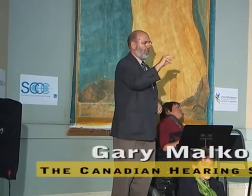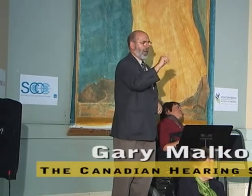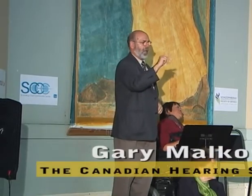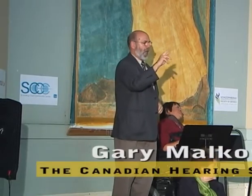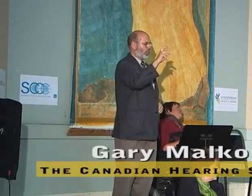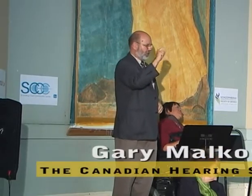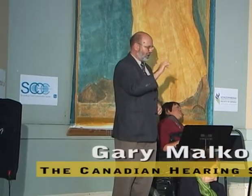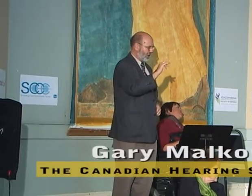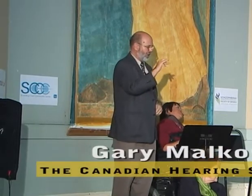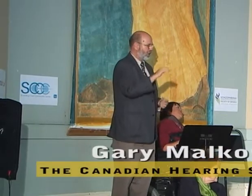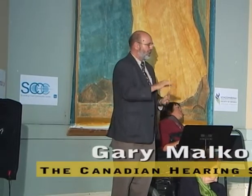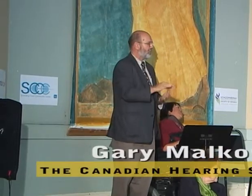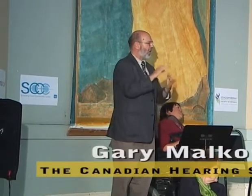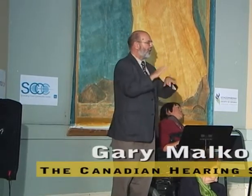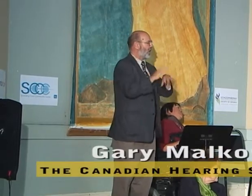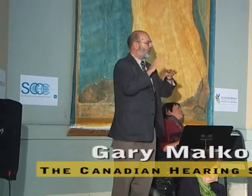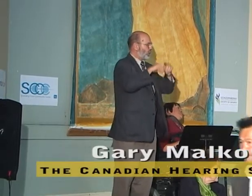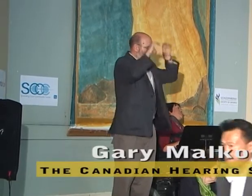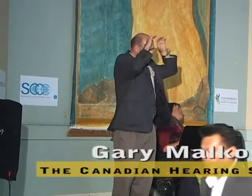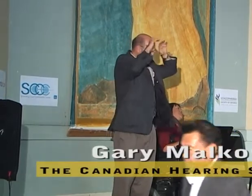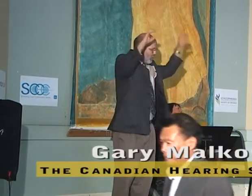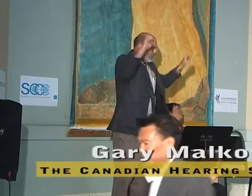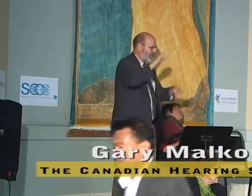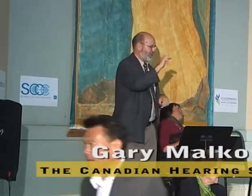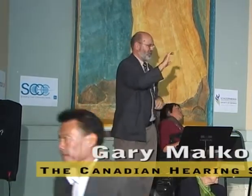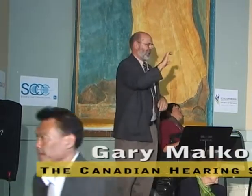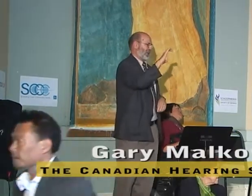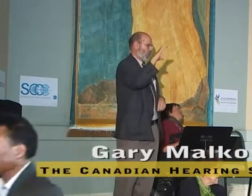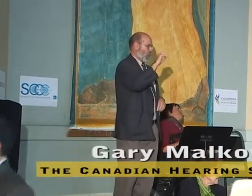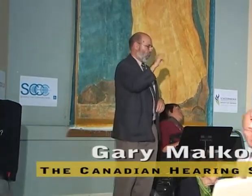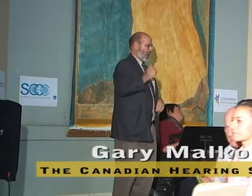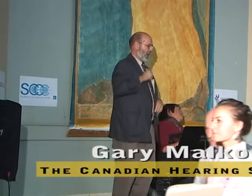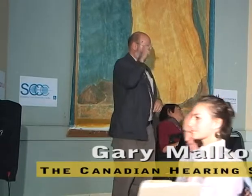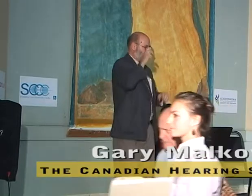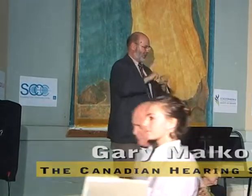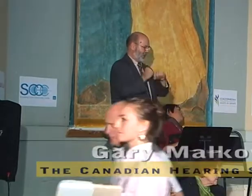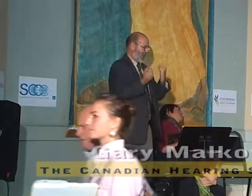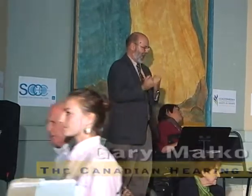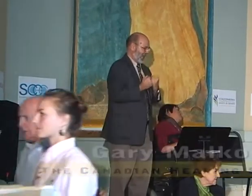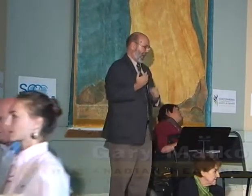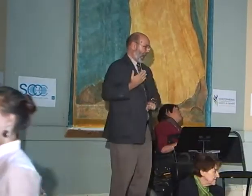My name is Gary Malkowski, and I'm the Special Advisor to the President of the Canadian Hearing Society.